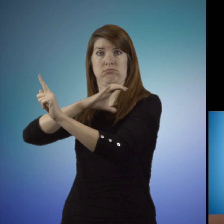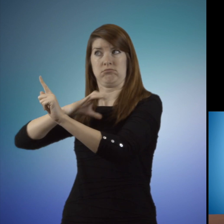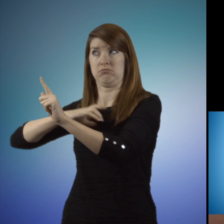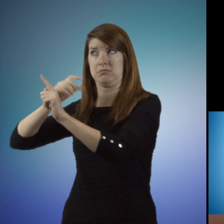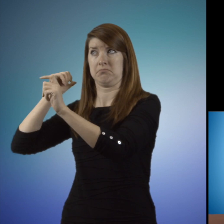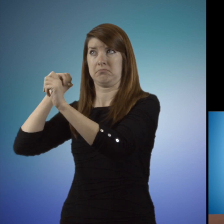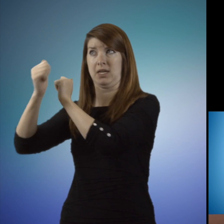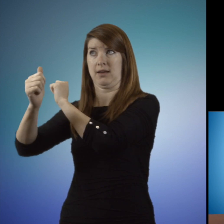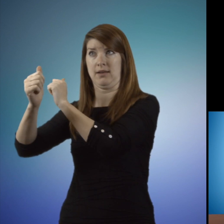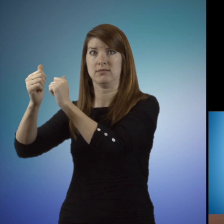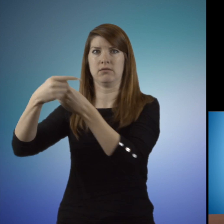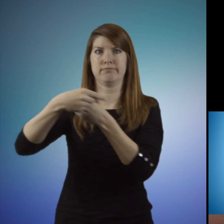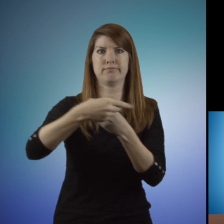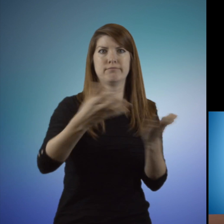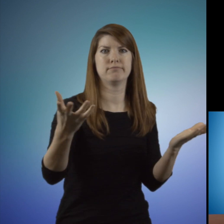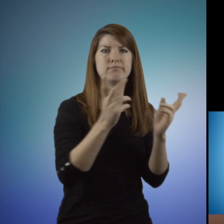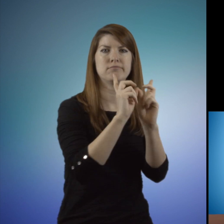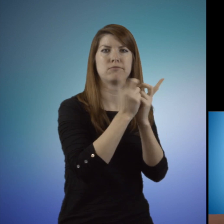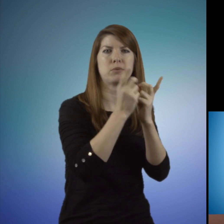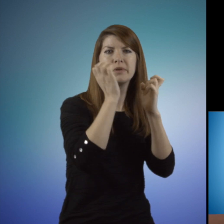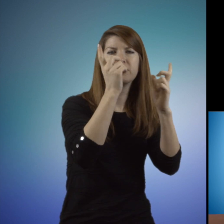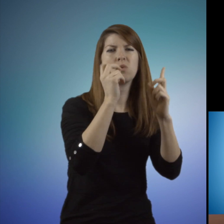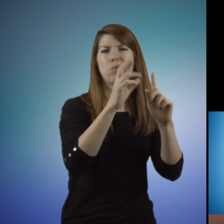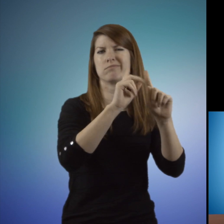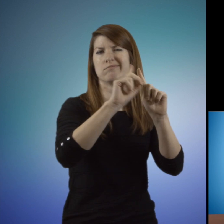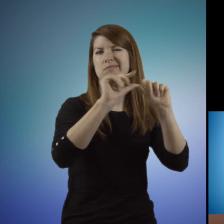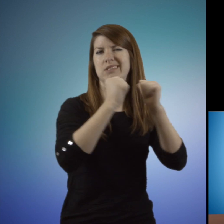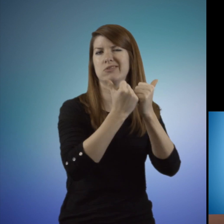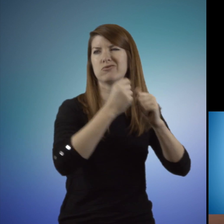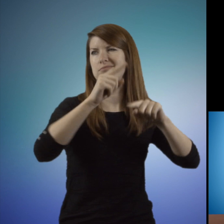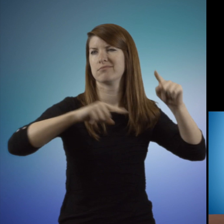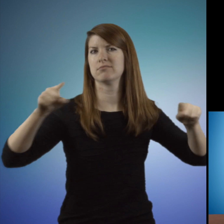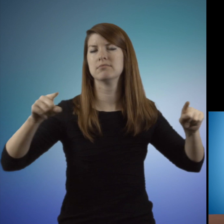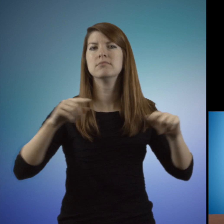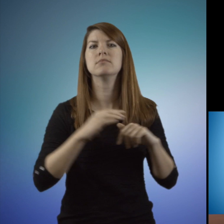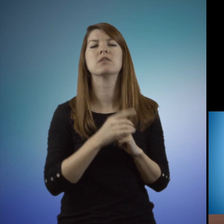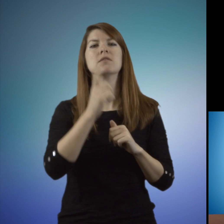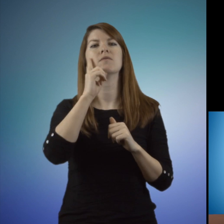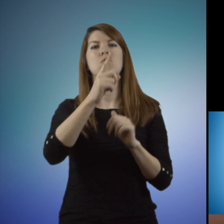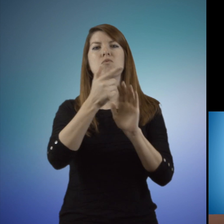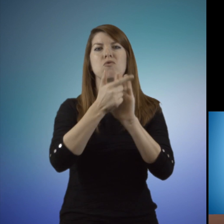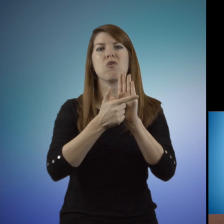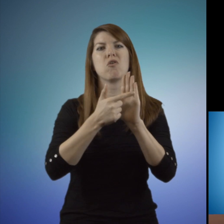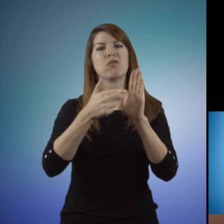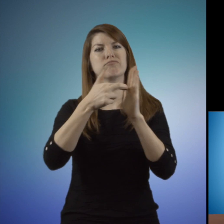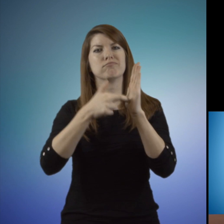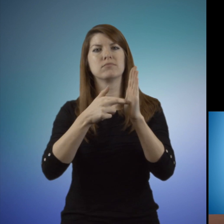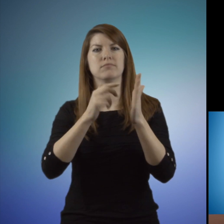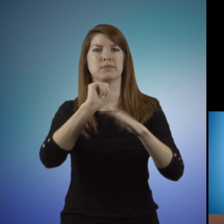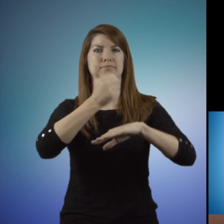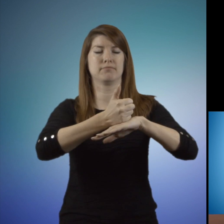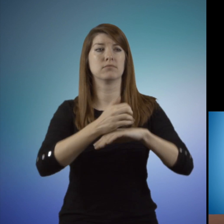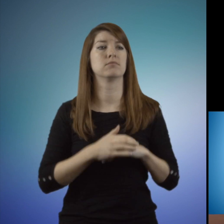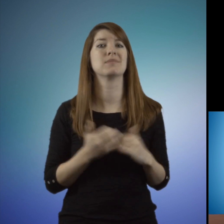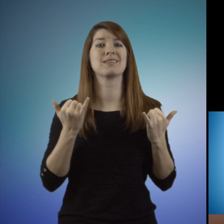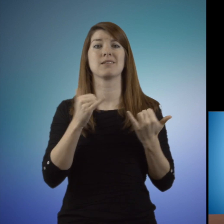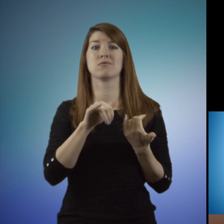or whatever the appropriate agency, depending on the laws for regulations to be developed. And so, we're addressing regulations that had been developed